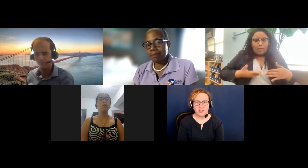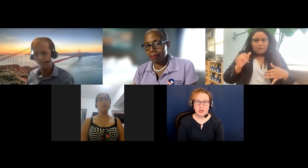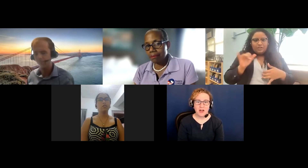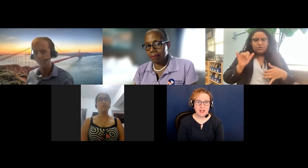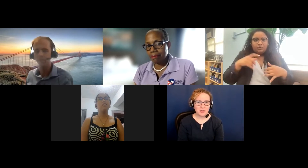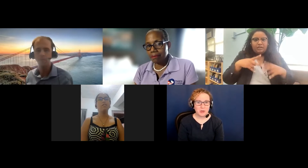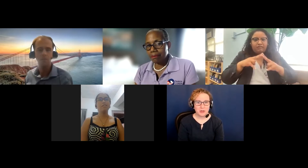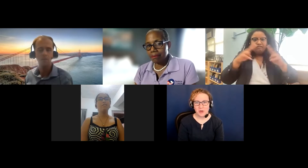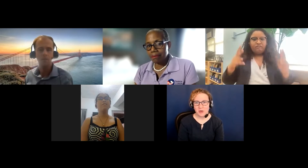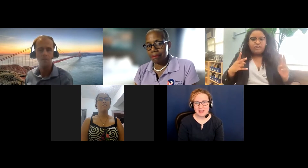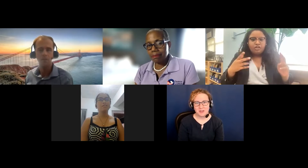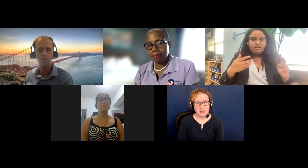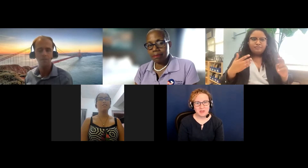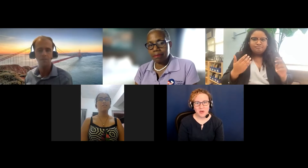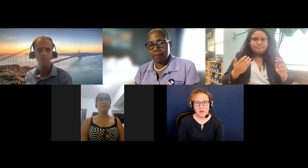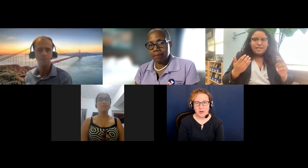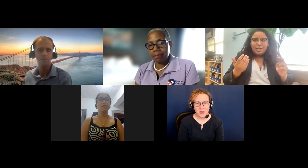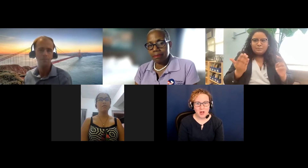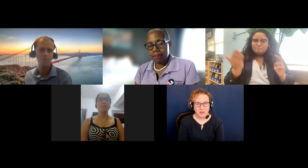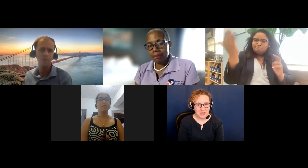Now, Ansordo has been so welcoming.